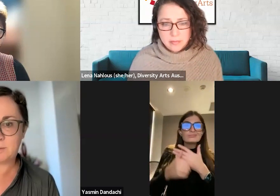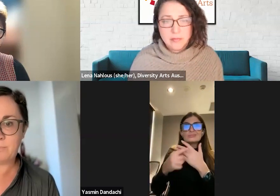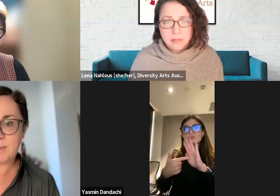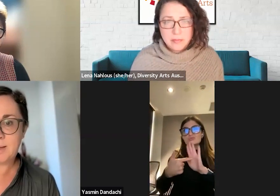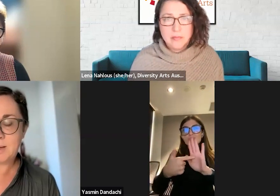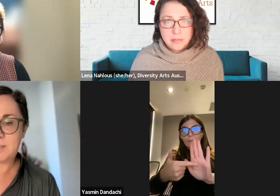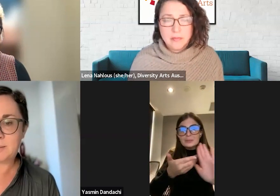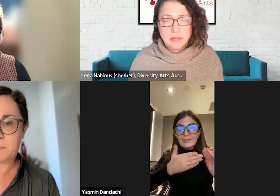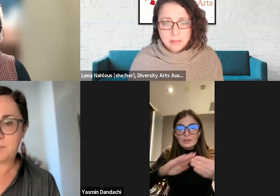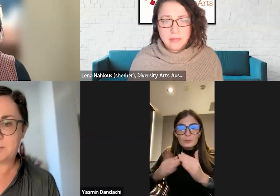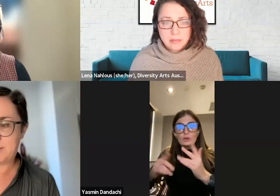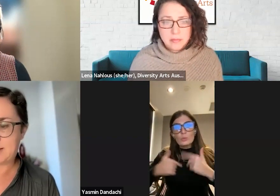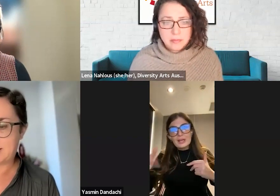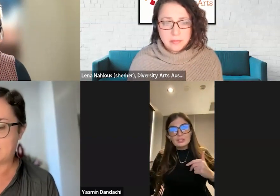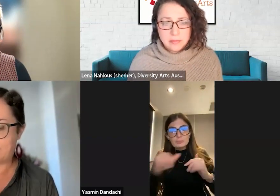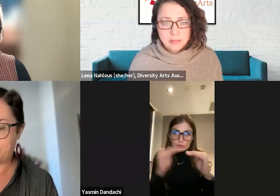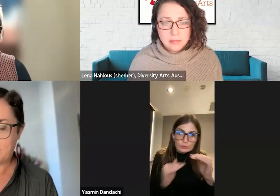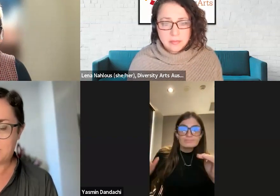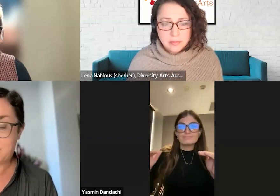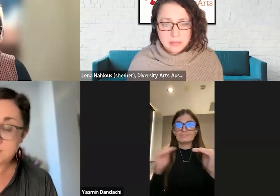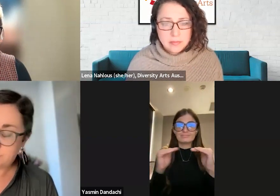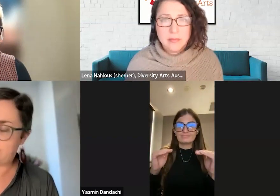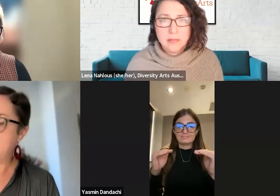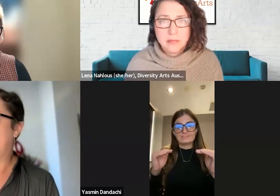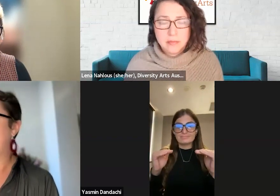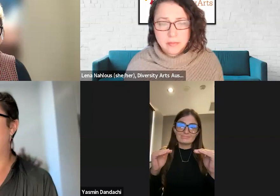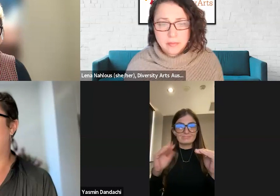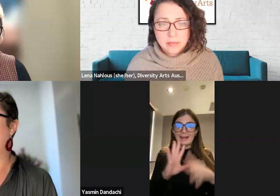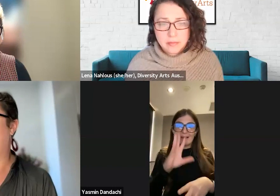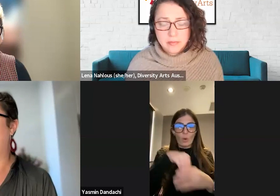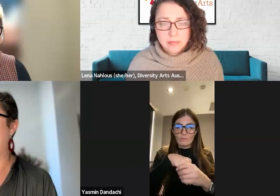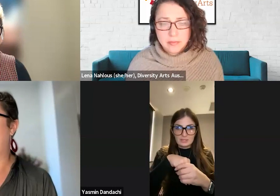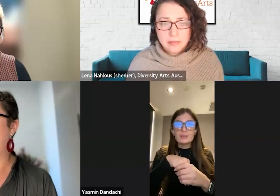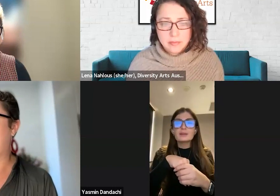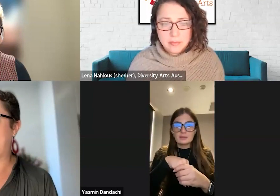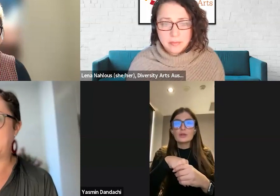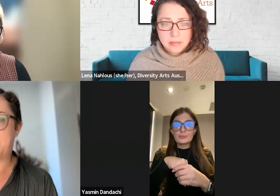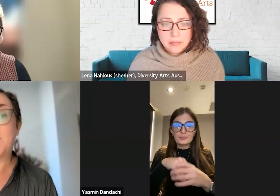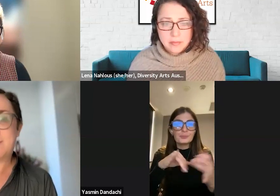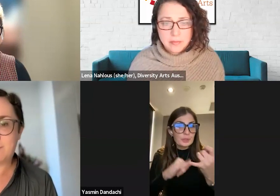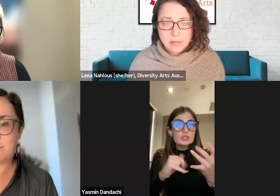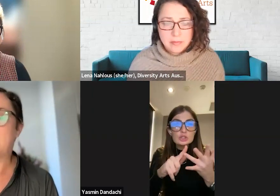we're supposed to be part of. And so we'll pay people who come from First